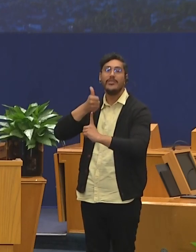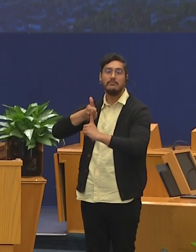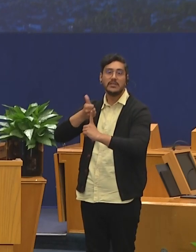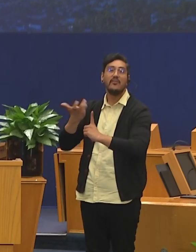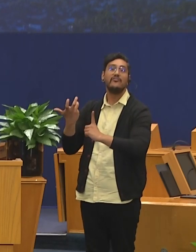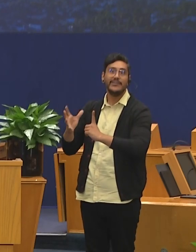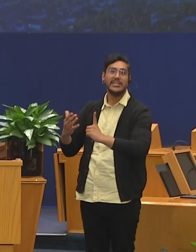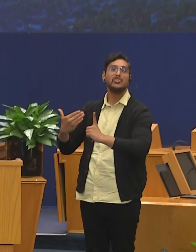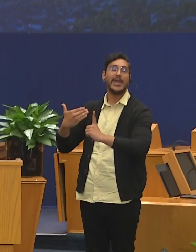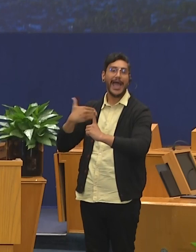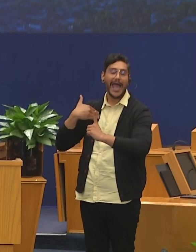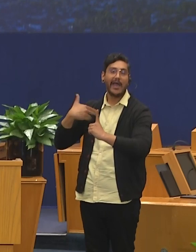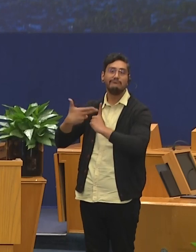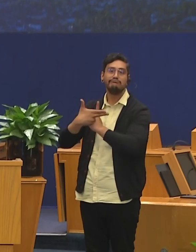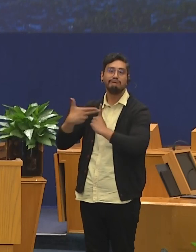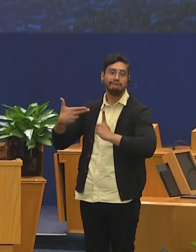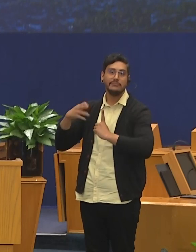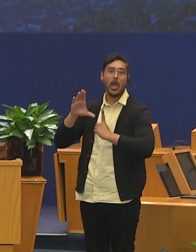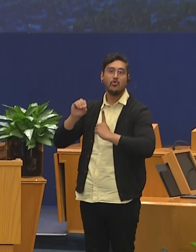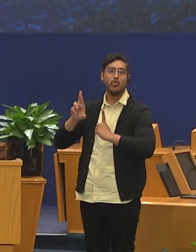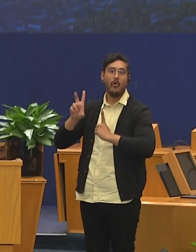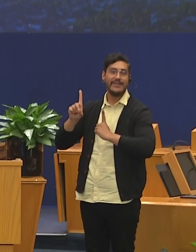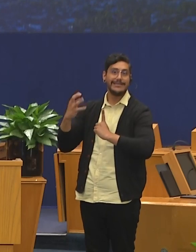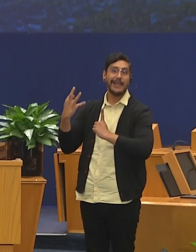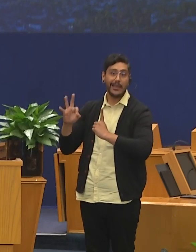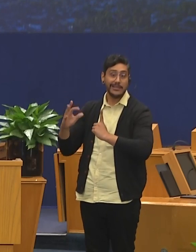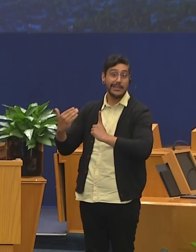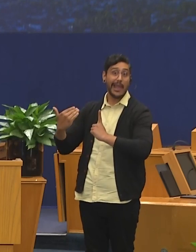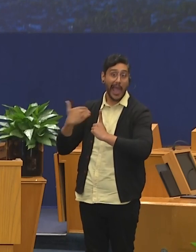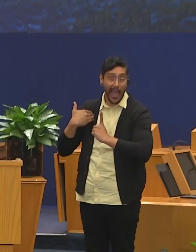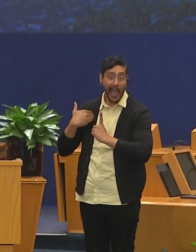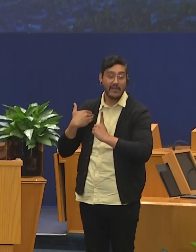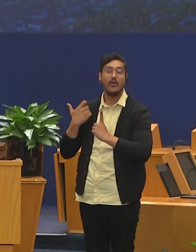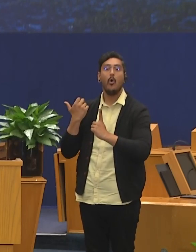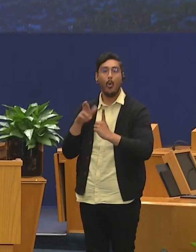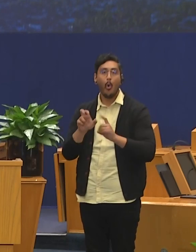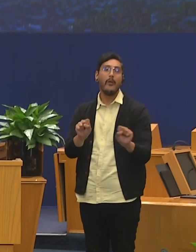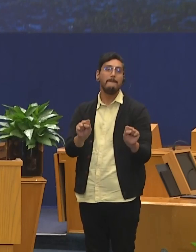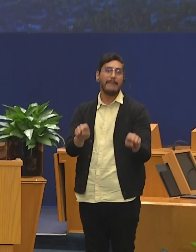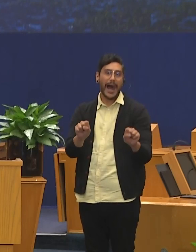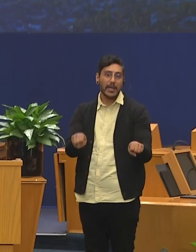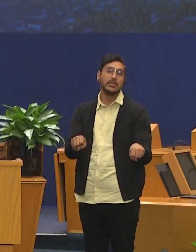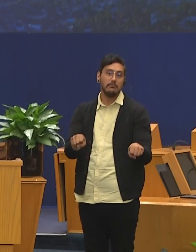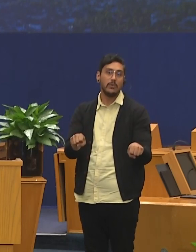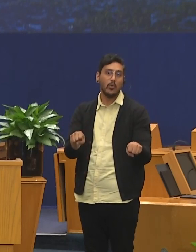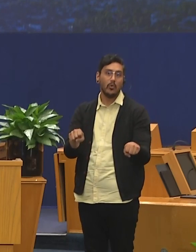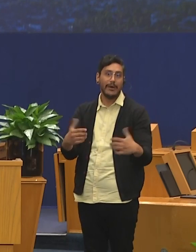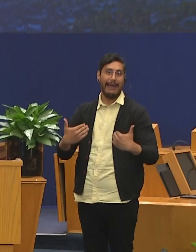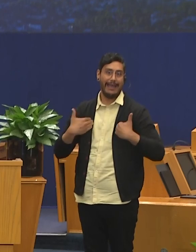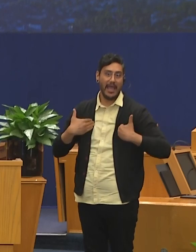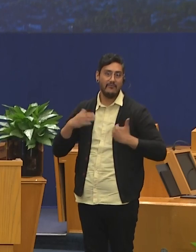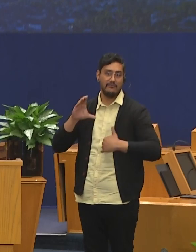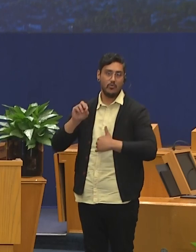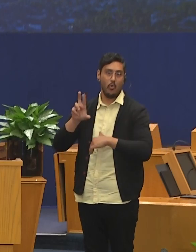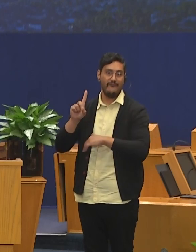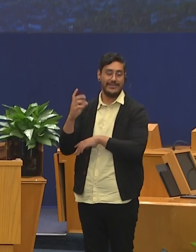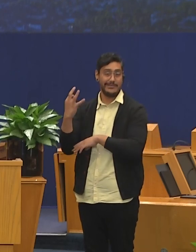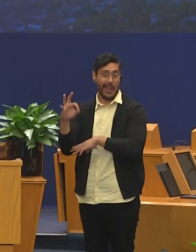ANYBODY WHO MAY HAVE EITHER POSITIVE DIAGNOSIS OR COVID-19 OR POTENTIALLY IS POSITIVE FOR